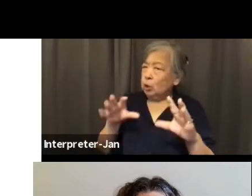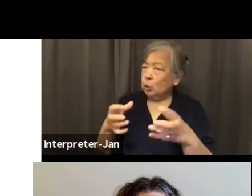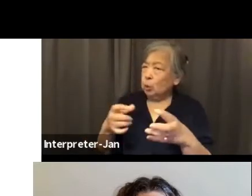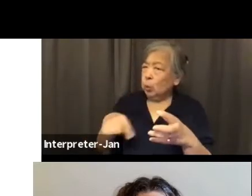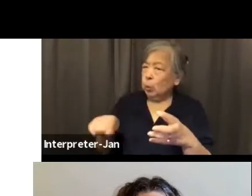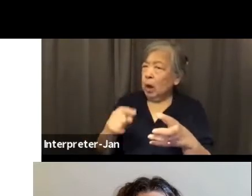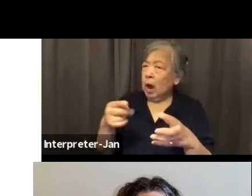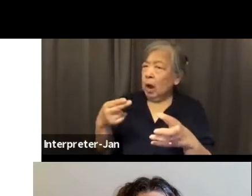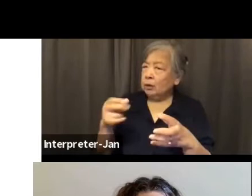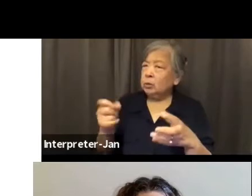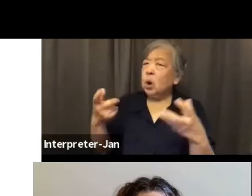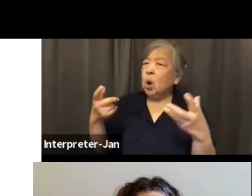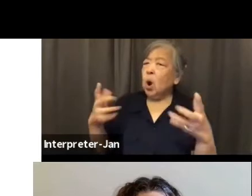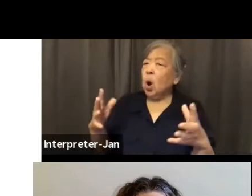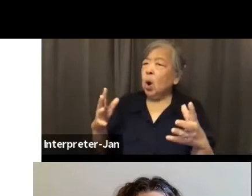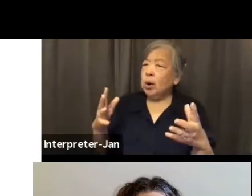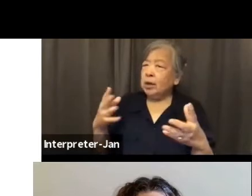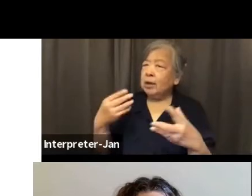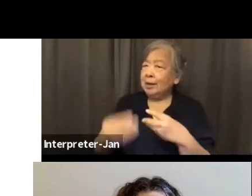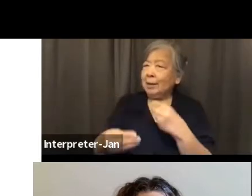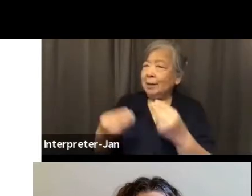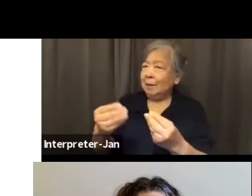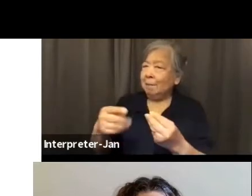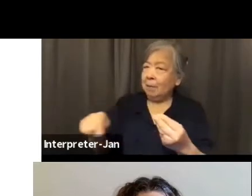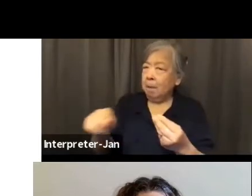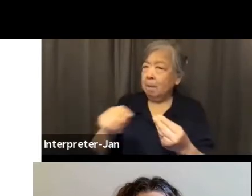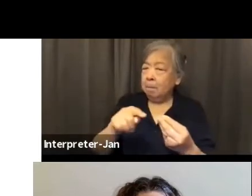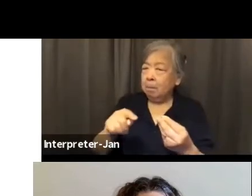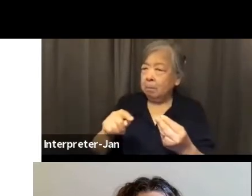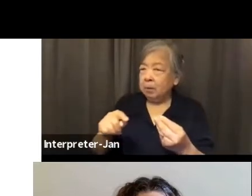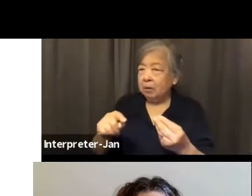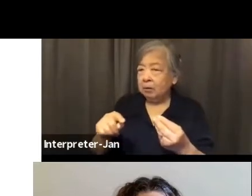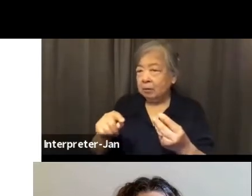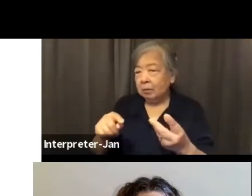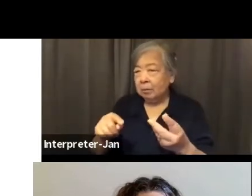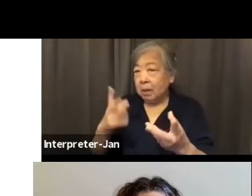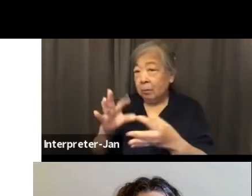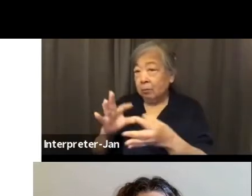were already providing this due to COVID virtual learning but this was a really good way to